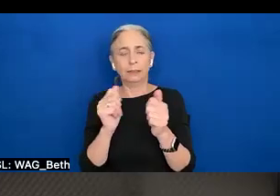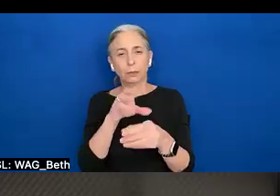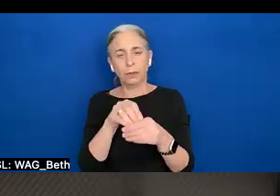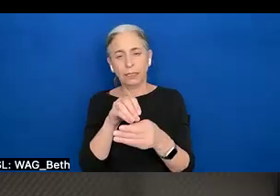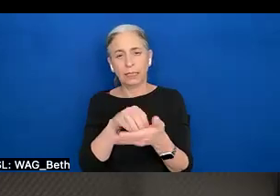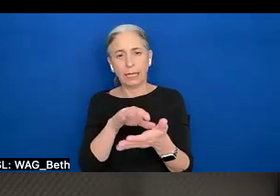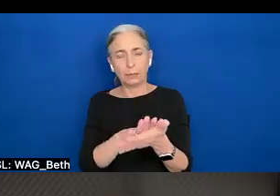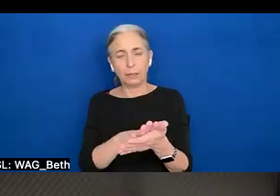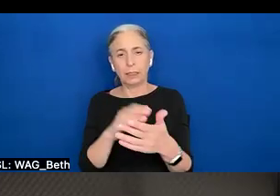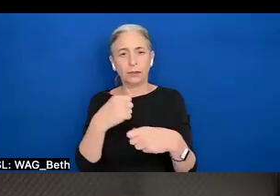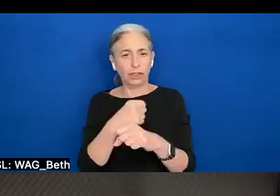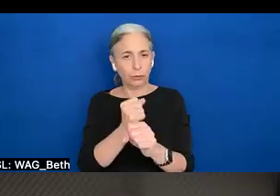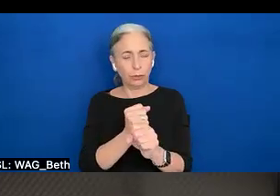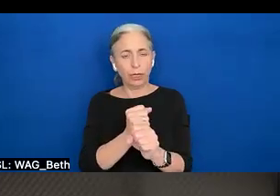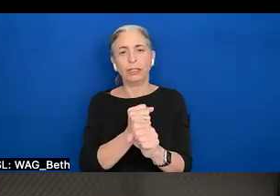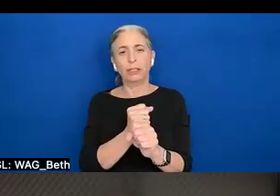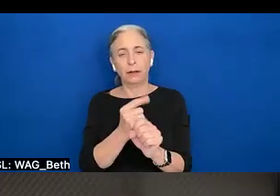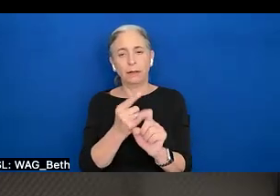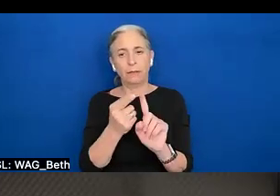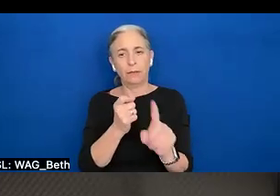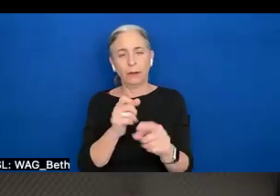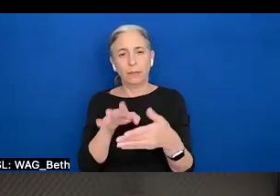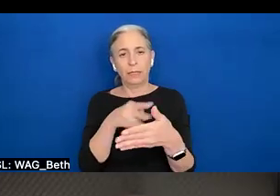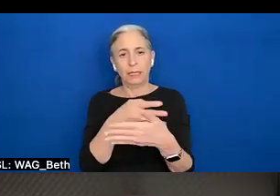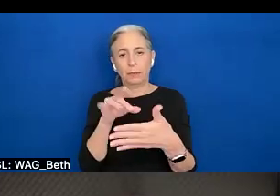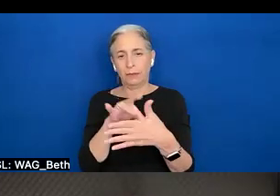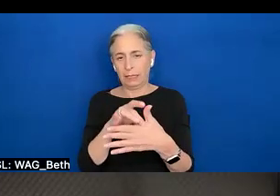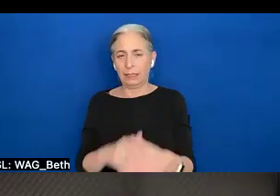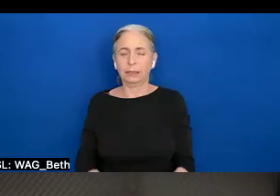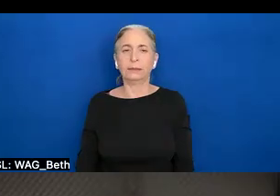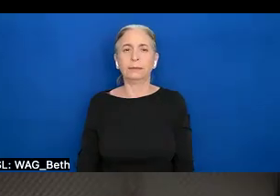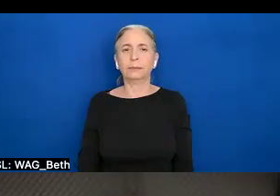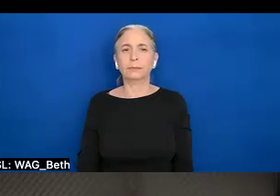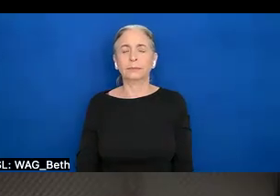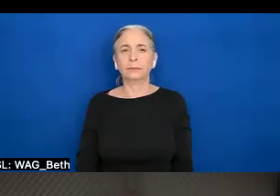They are generated from the table of contents. So,